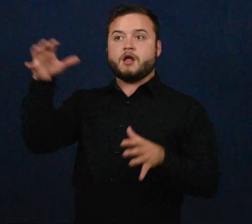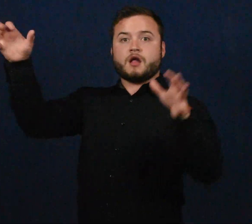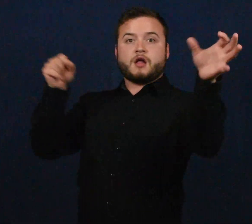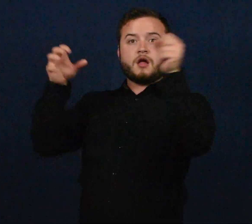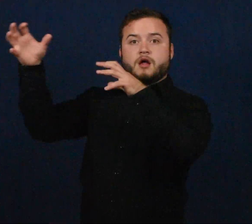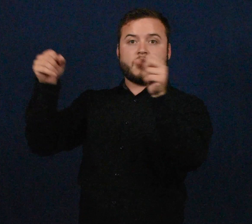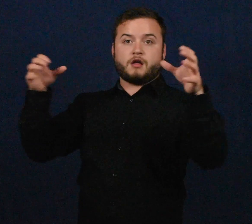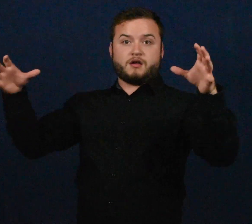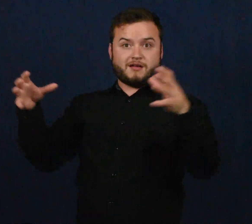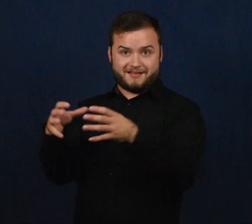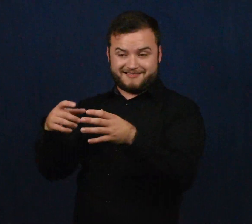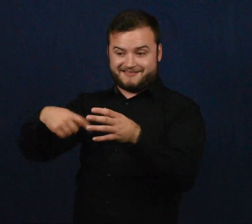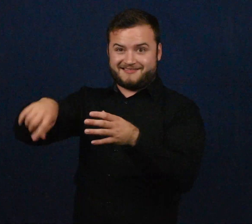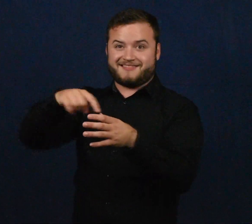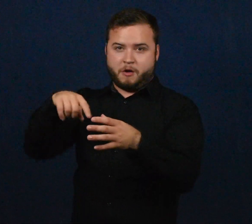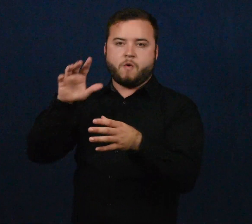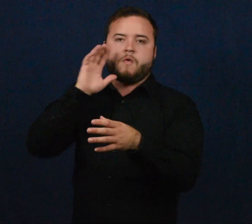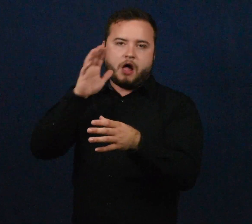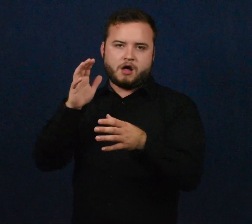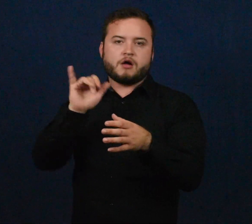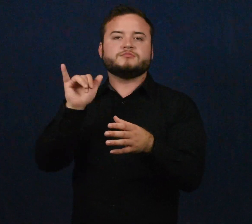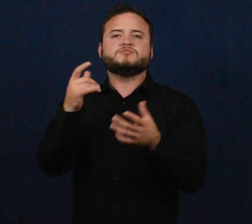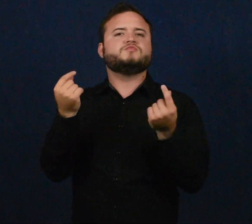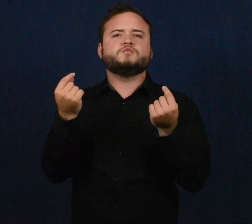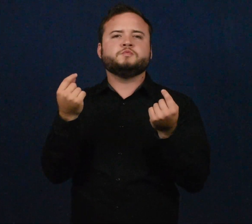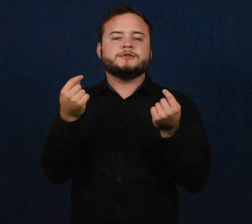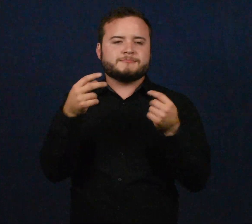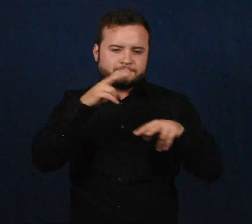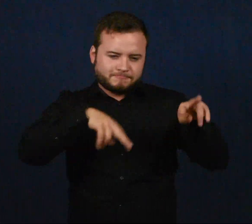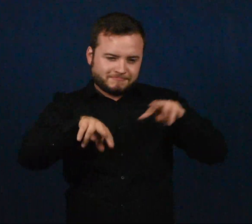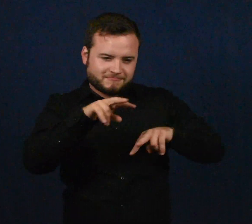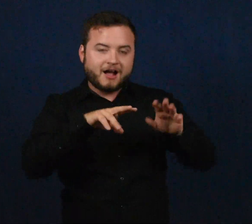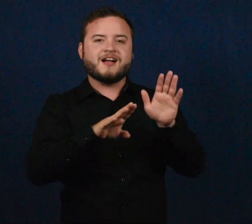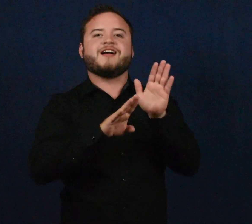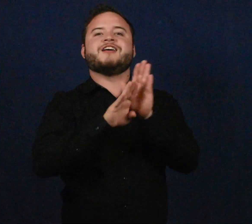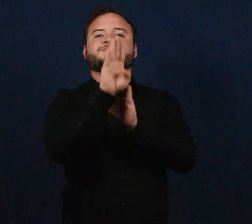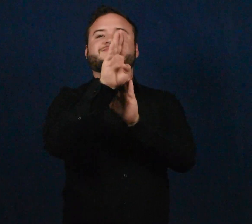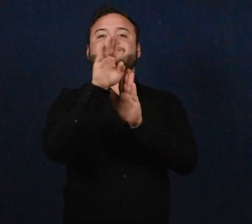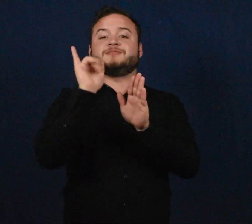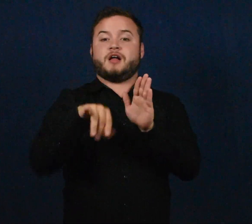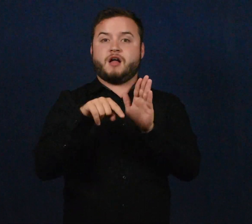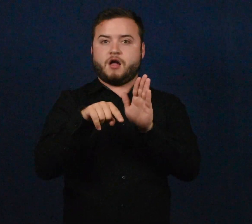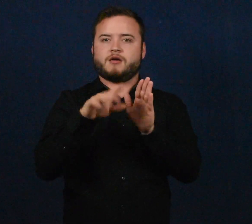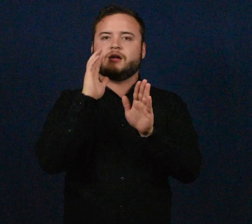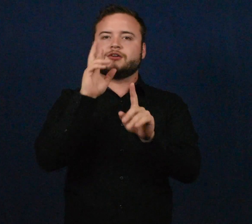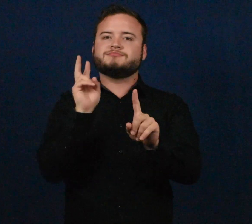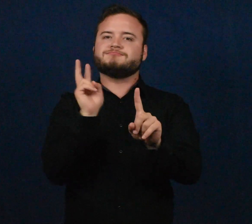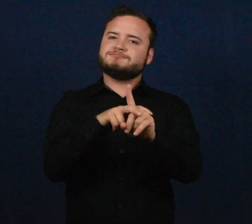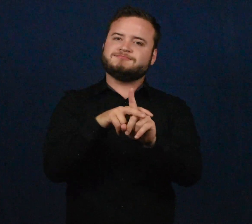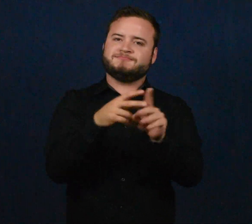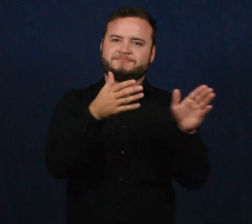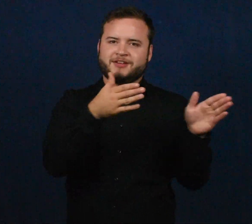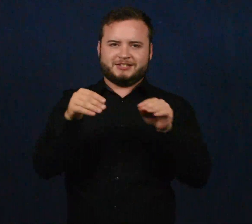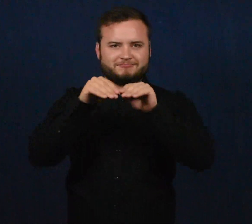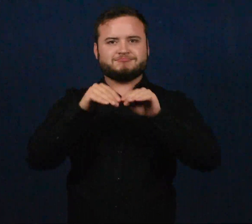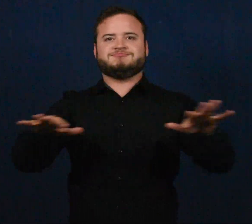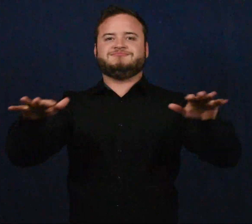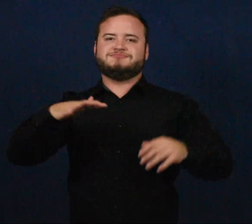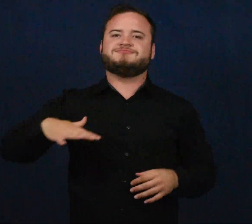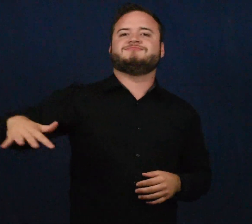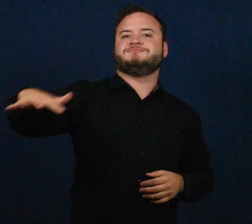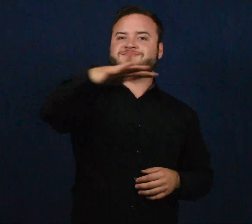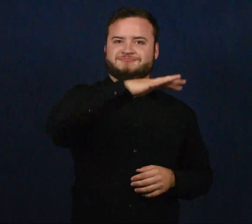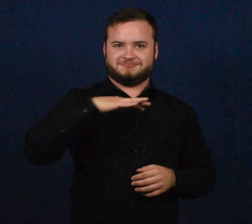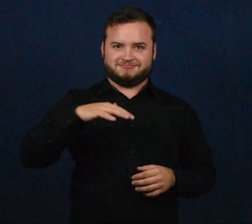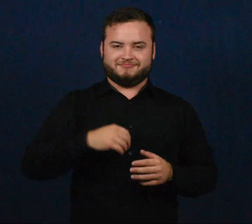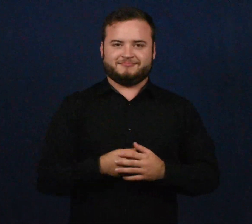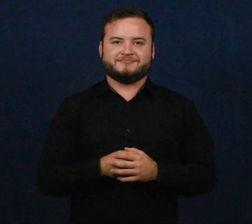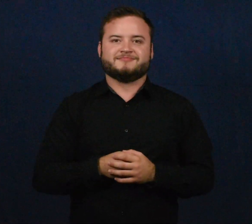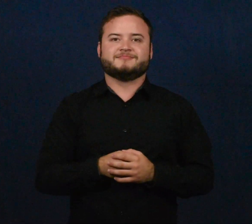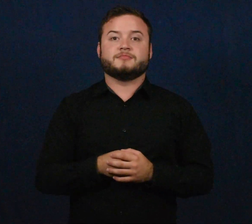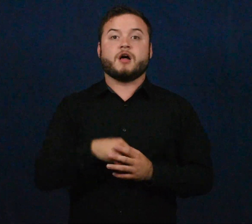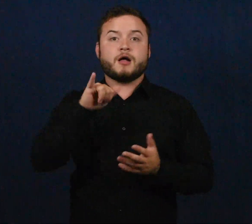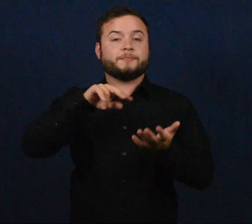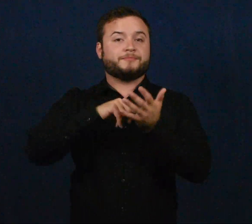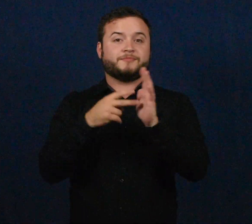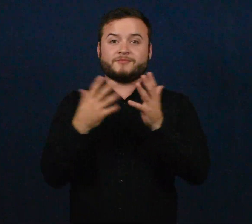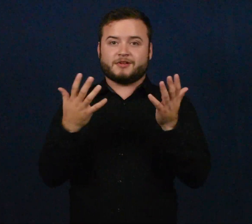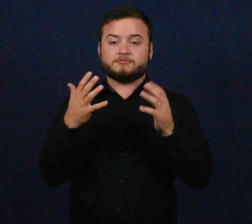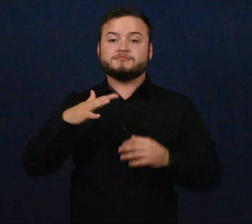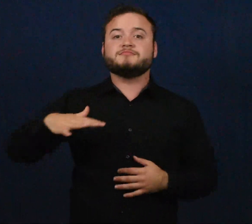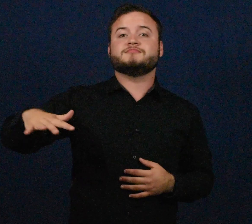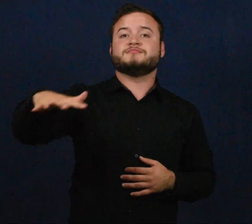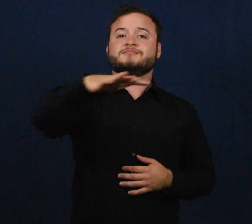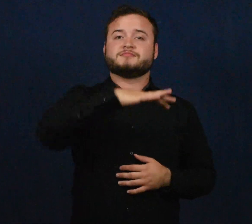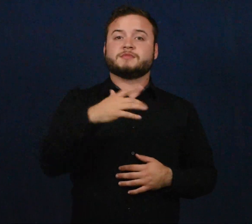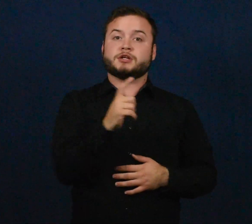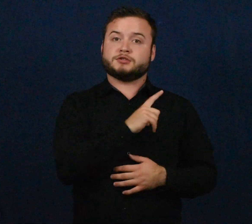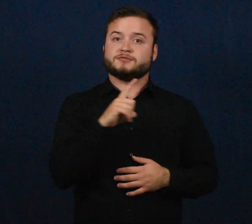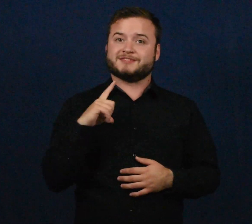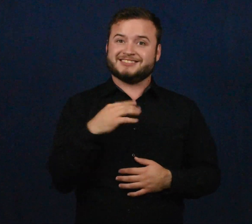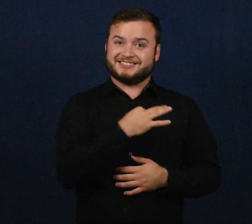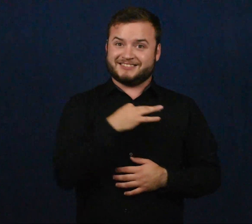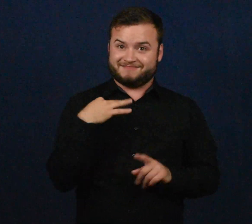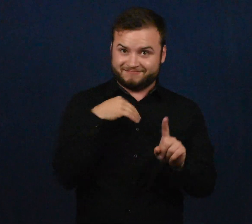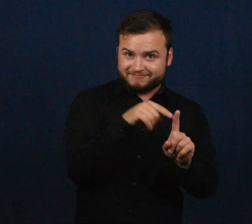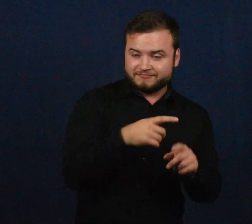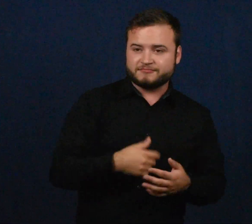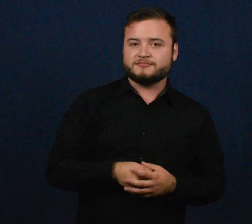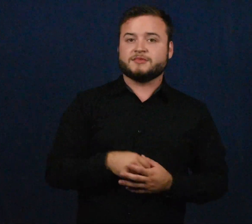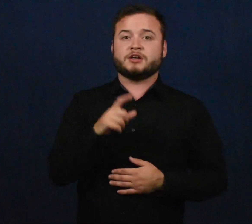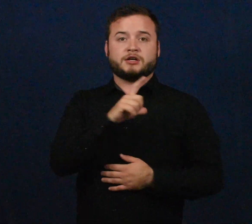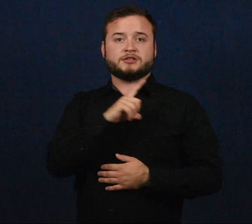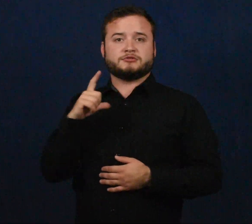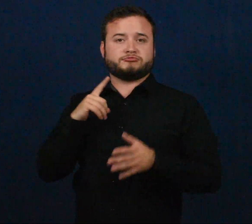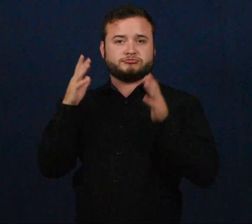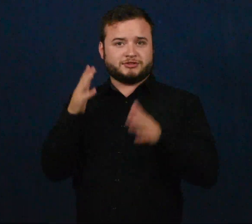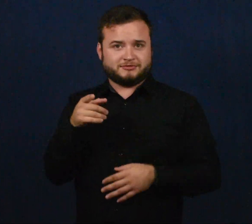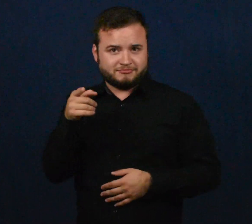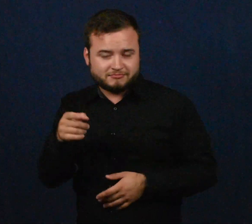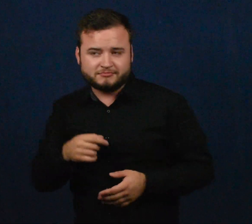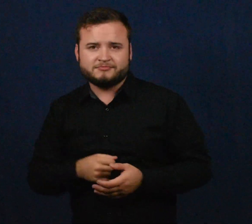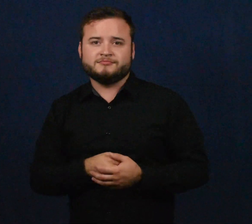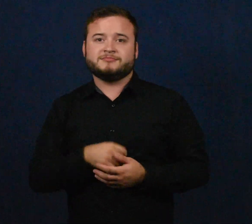This work group will also develop an implementation plan so that legislative staff, legislators,